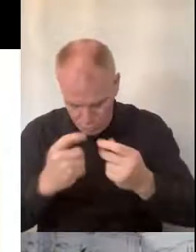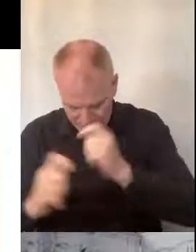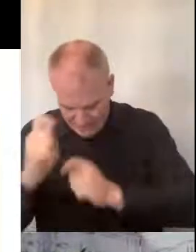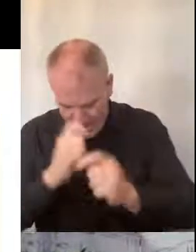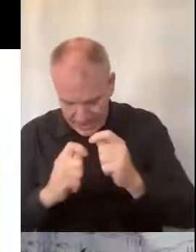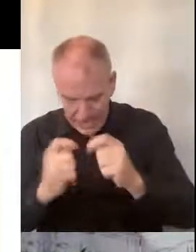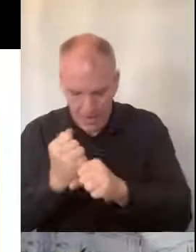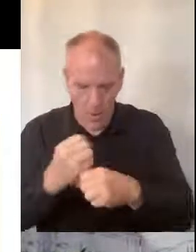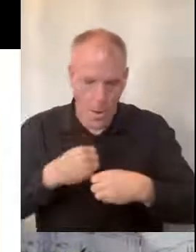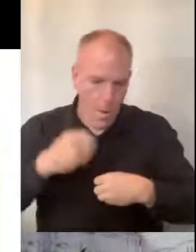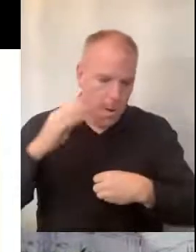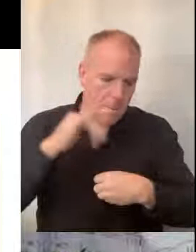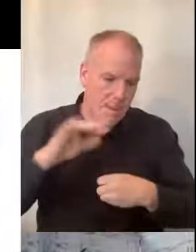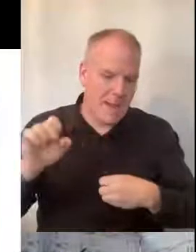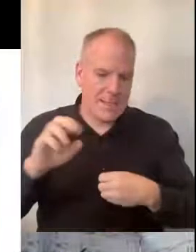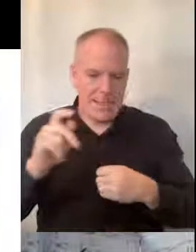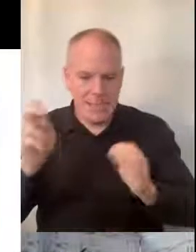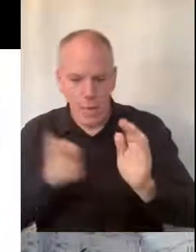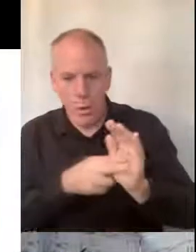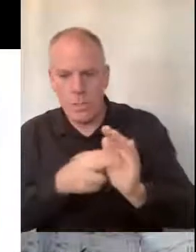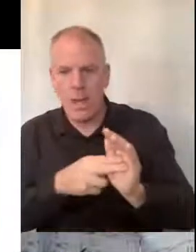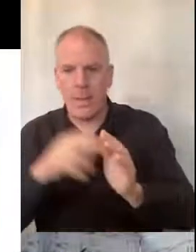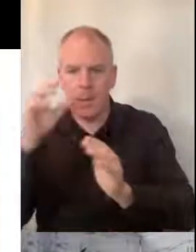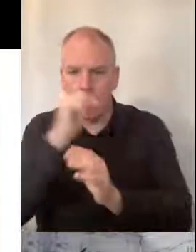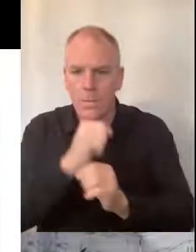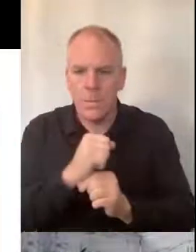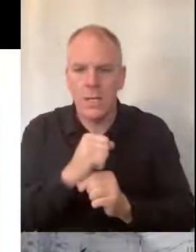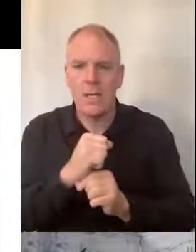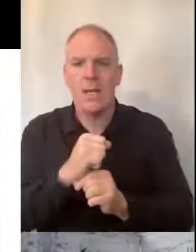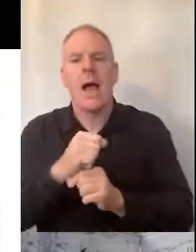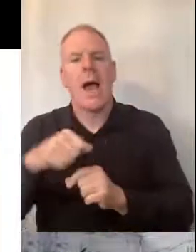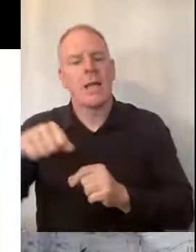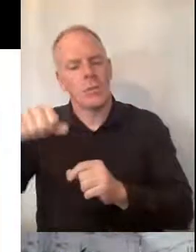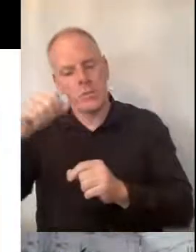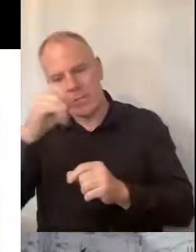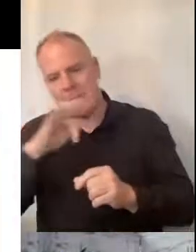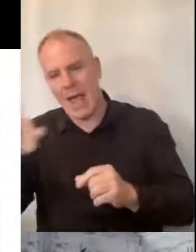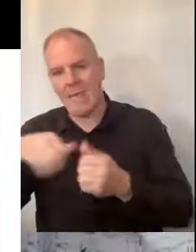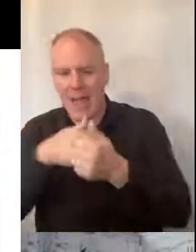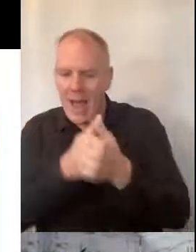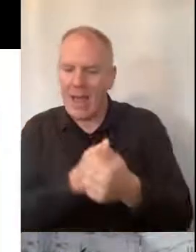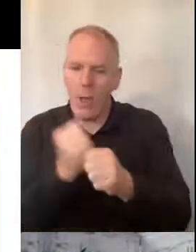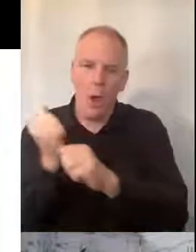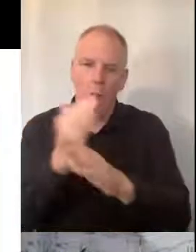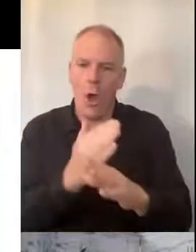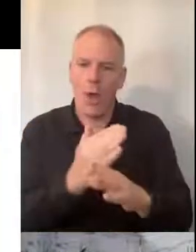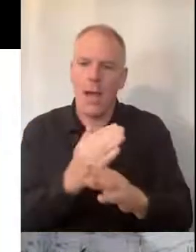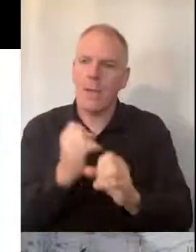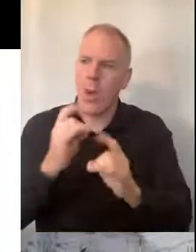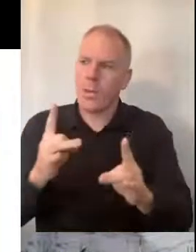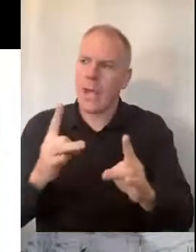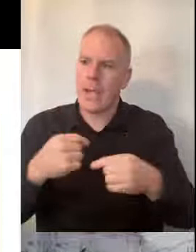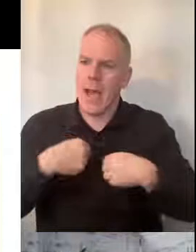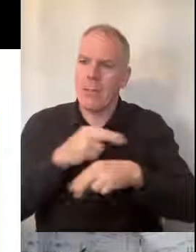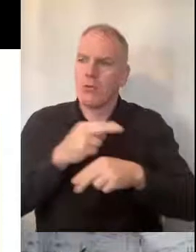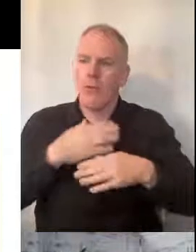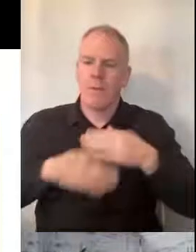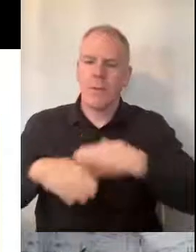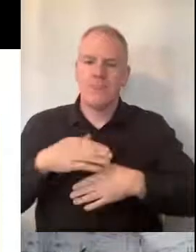and to be an ally to all and be comfortable with your own discomfort. So you will start to see we're pushing